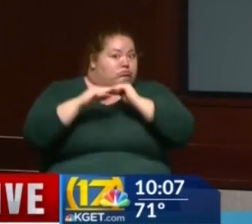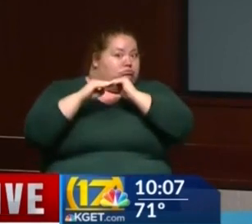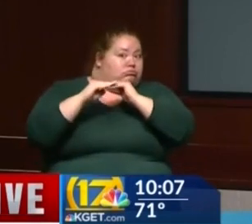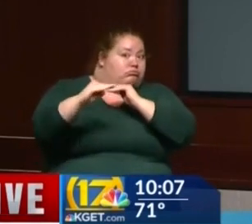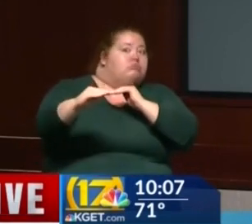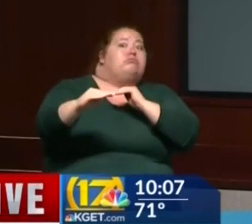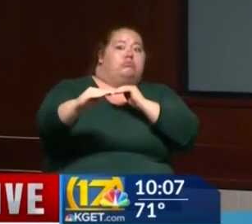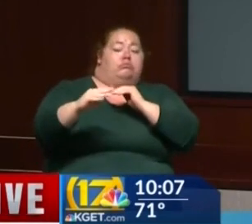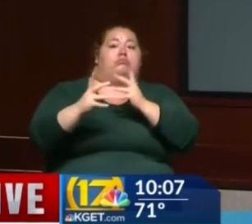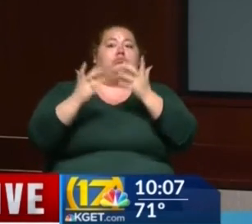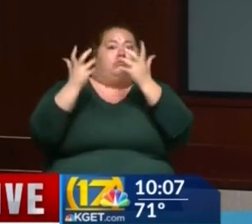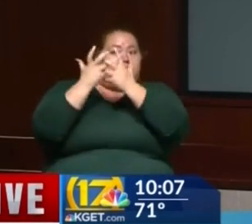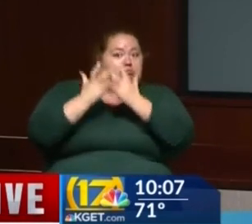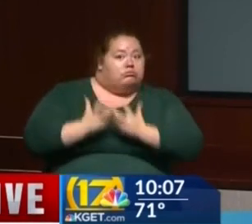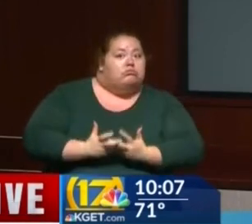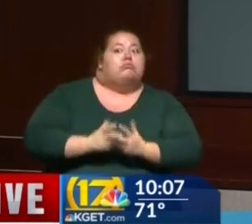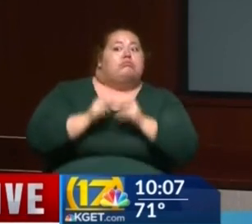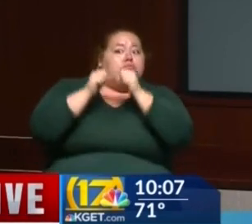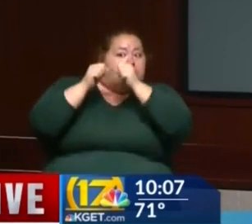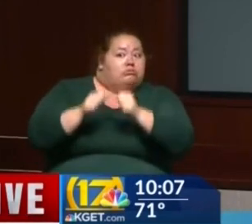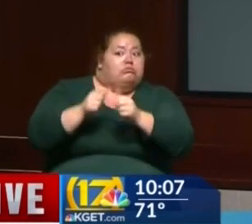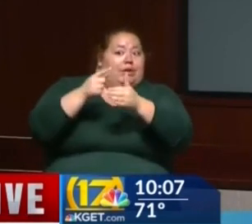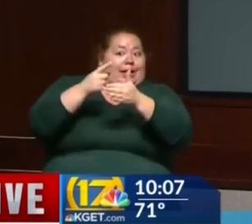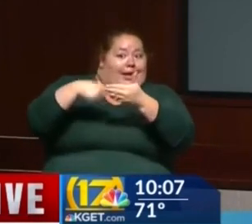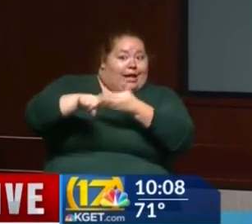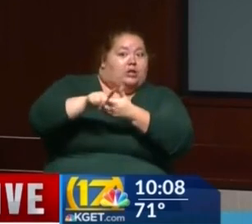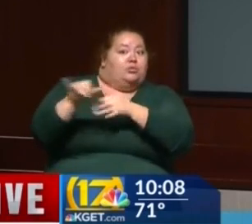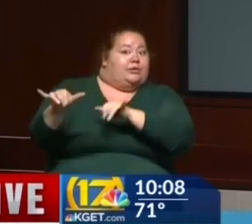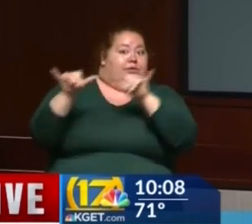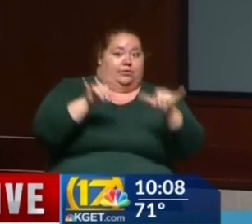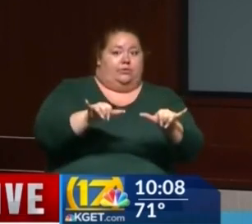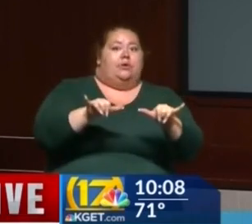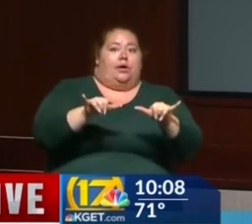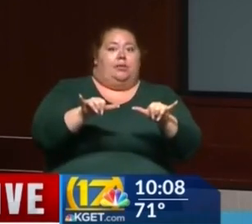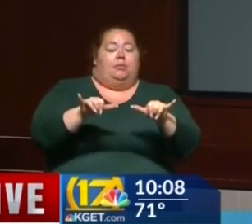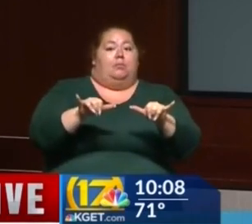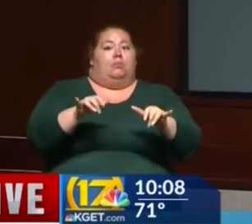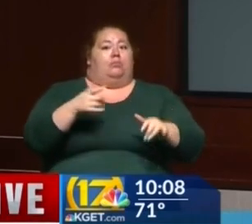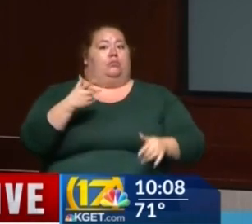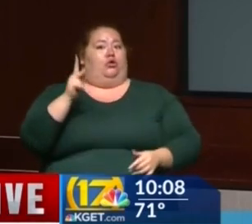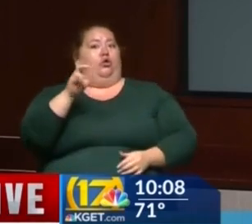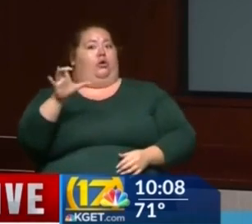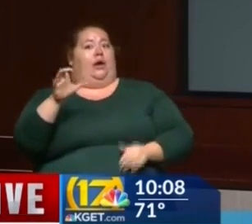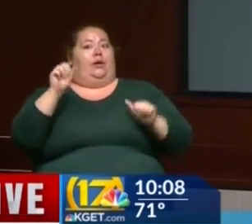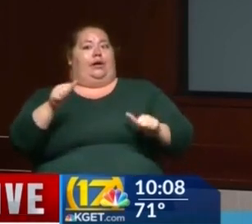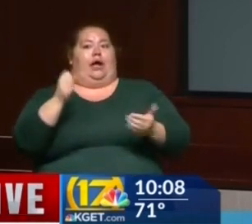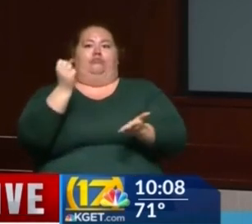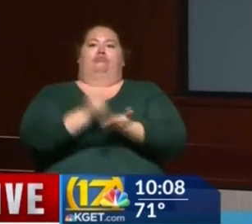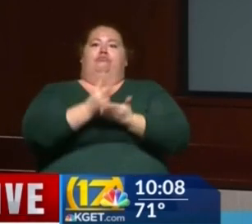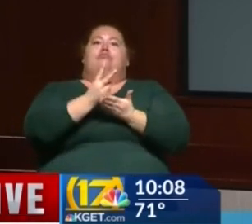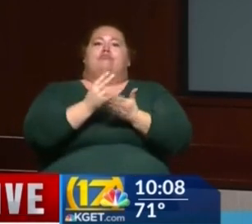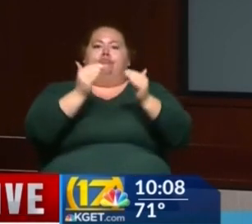HOWEVER WE MET THAT METRICS OR THEIR RATED TEAR ARE LESS RESTRICTIVE TEAR THE CASE RATE WAS 5.1 ARE JUST A CASE RATE WAS 5.5 ARE TESTING POSITIVITY WAS 4.7 AND OUR LOWEST QUARTILE AGGREGATE TESTING POSITIVITY RATE WAS 6.2 PERCENT. IF WE REMAIN ON THIS TRACK AND